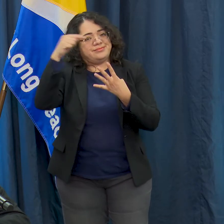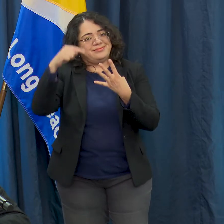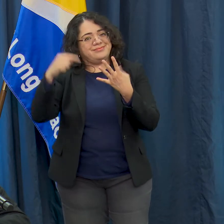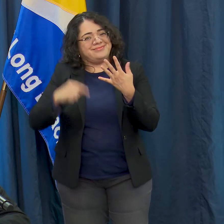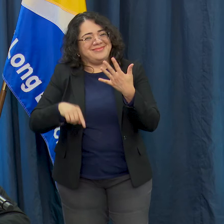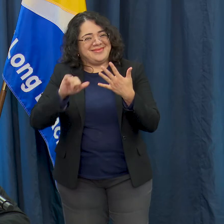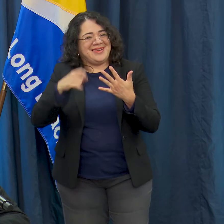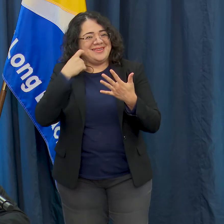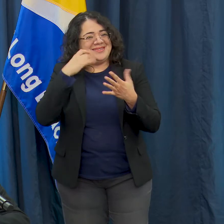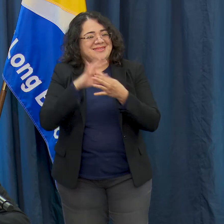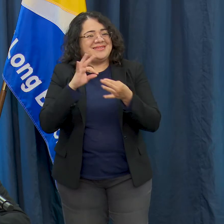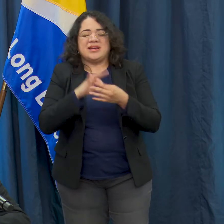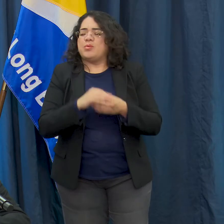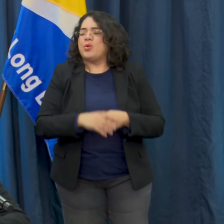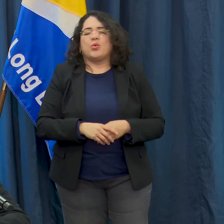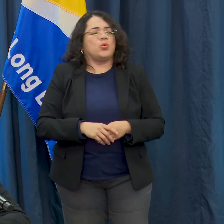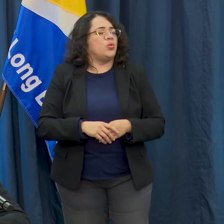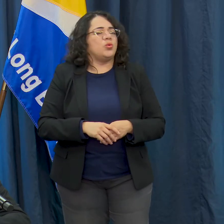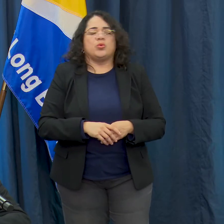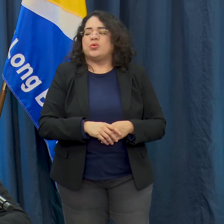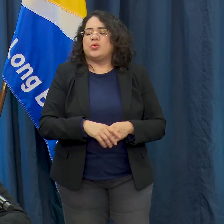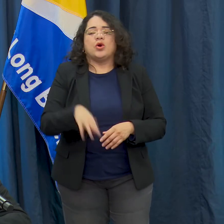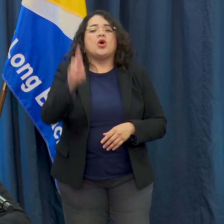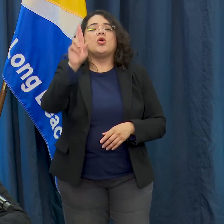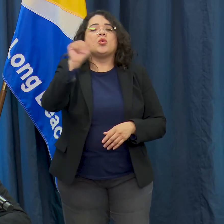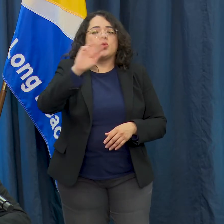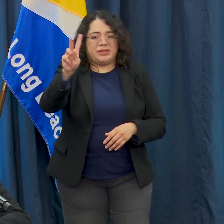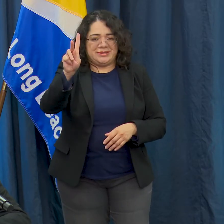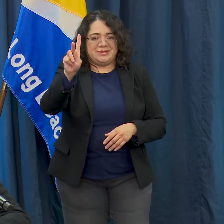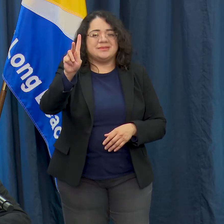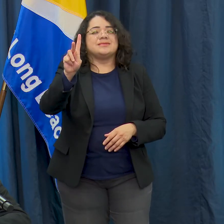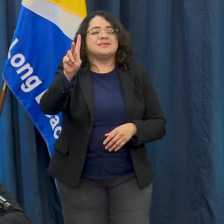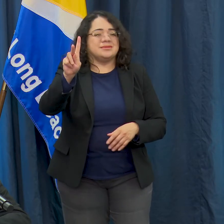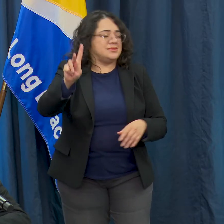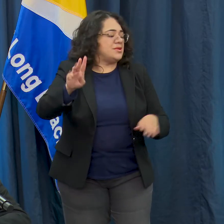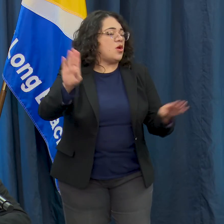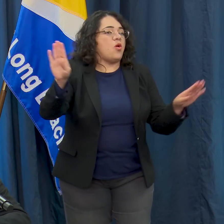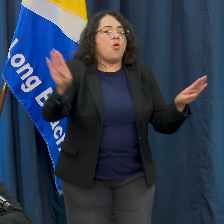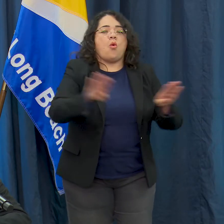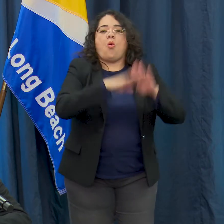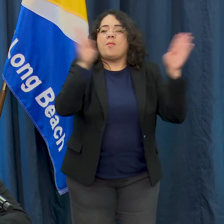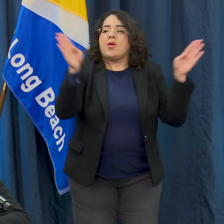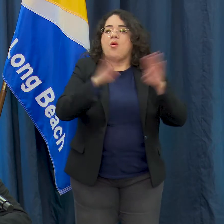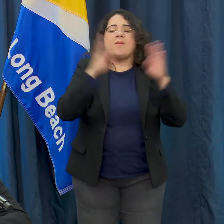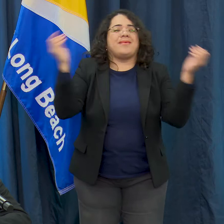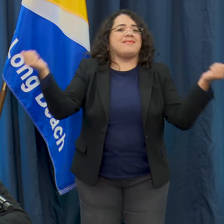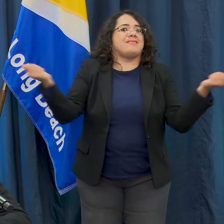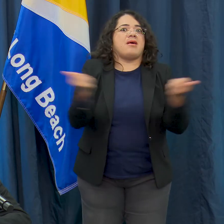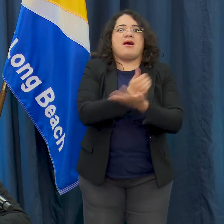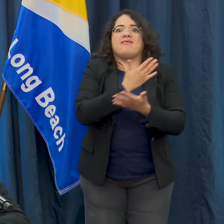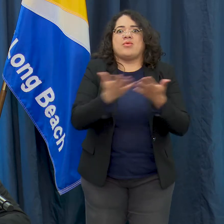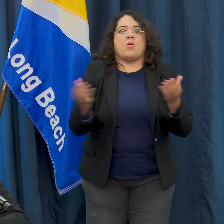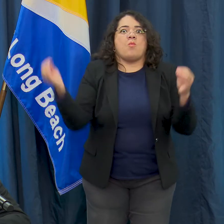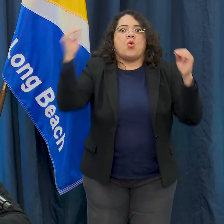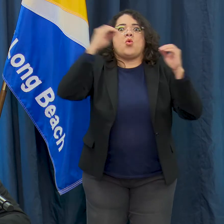risky to open up a lot of things at once and it's